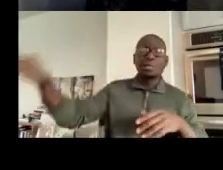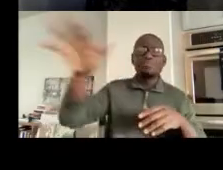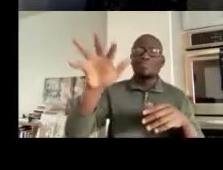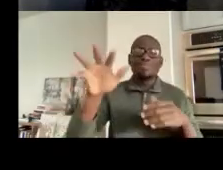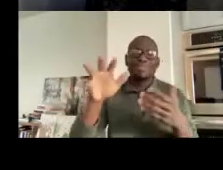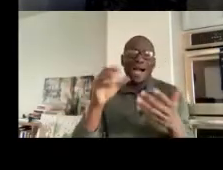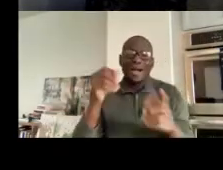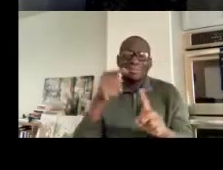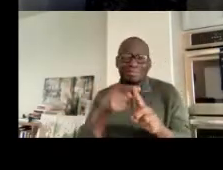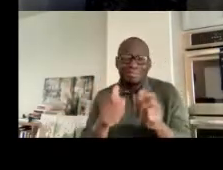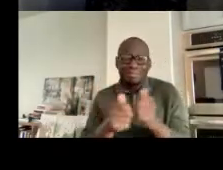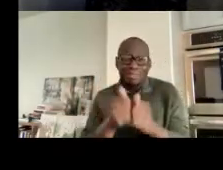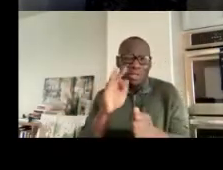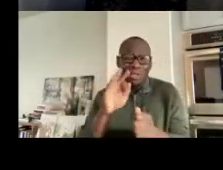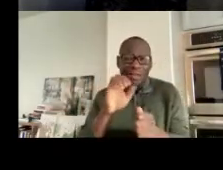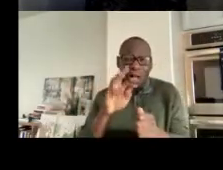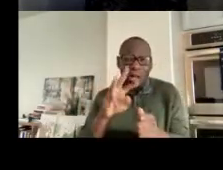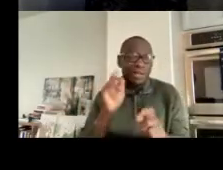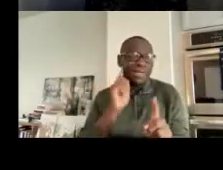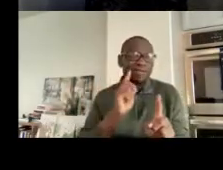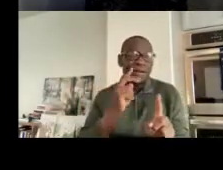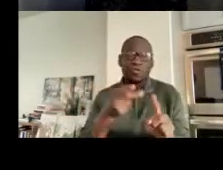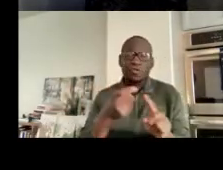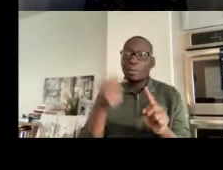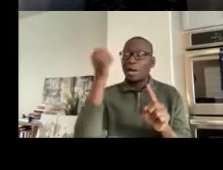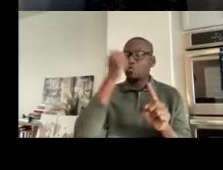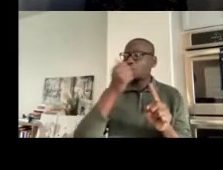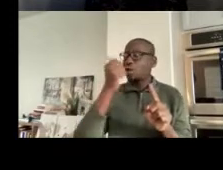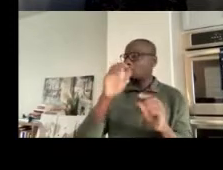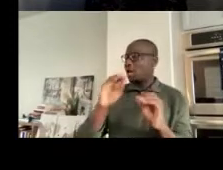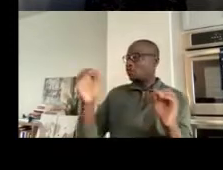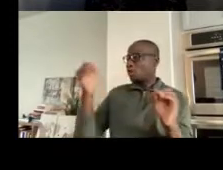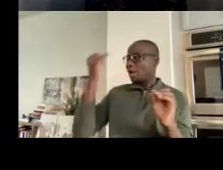various universities throughout the U.S. and most of the Fellows with who are Deaf and hard